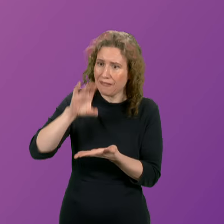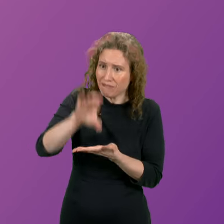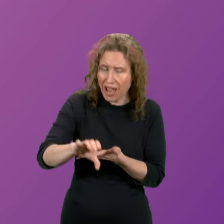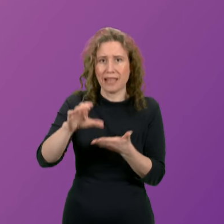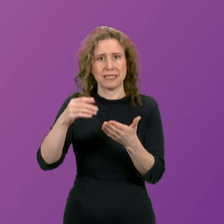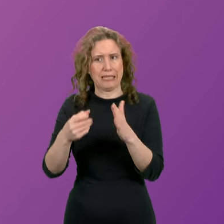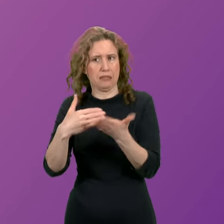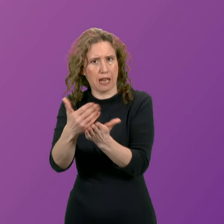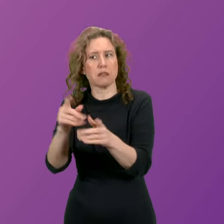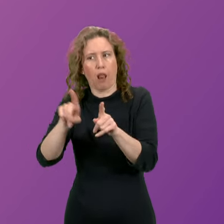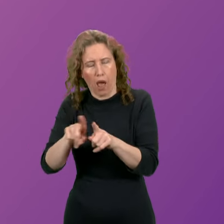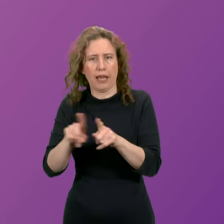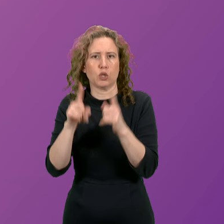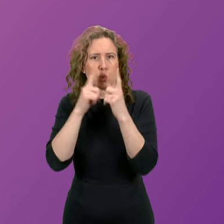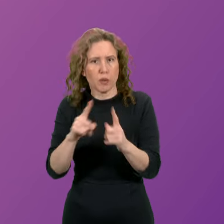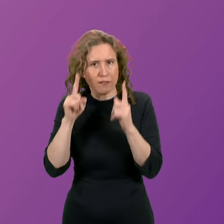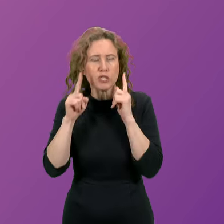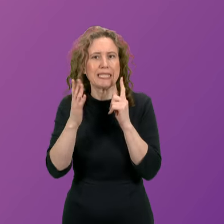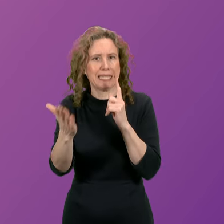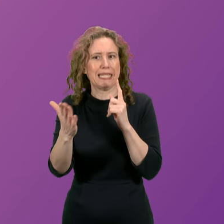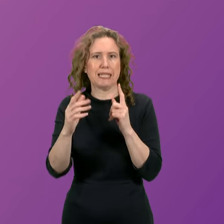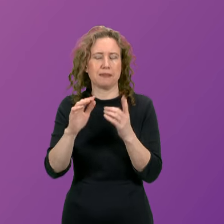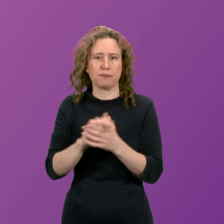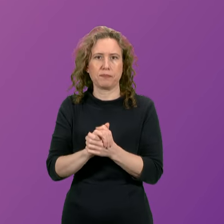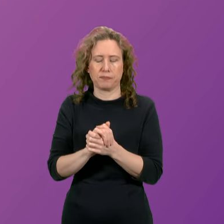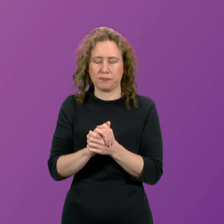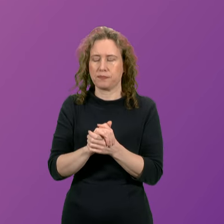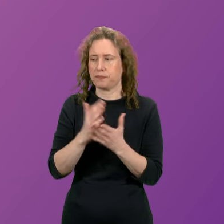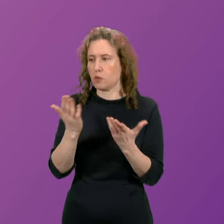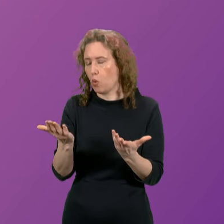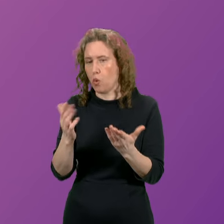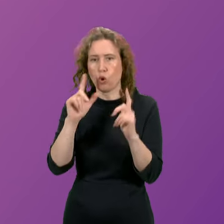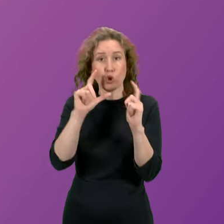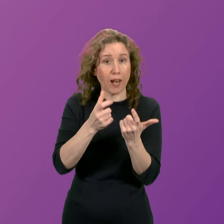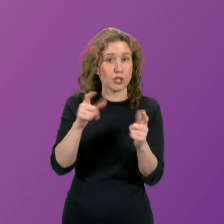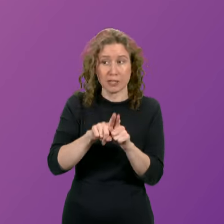sectors such as the university sector and the college sector.